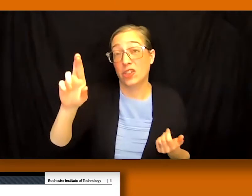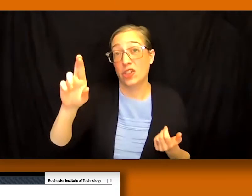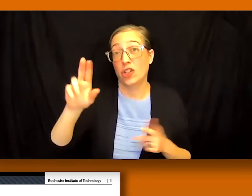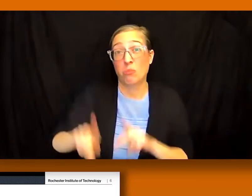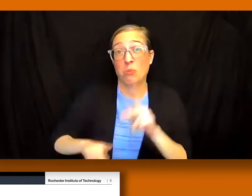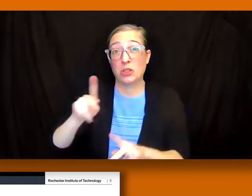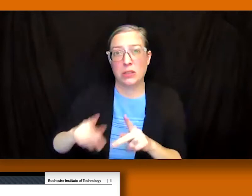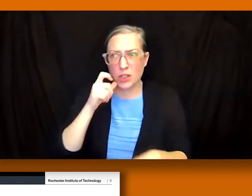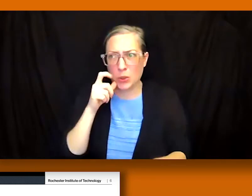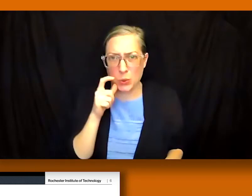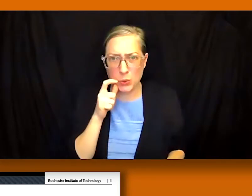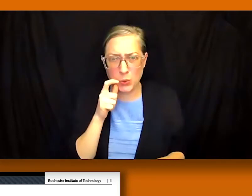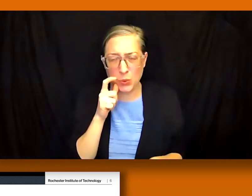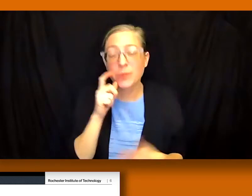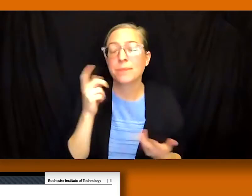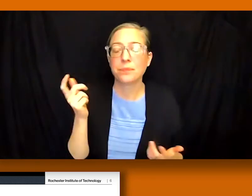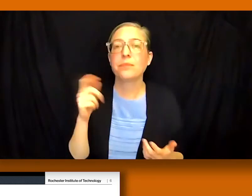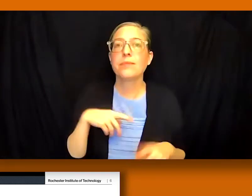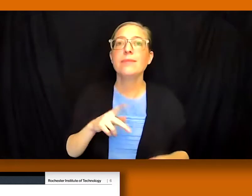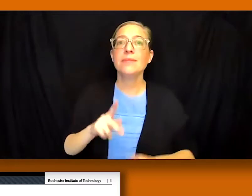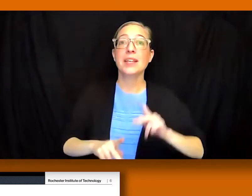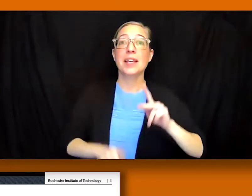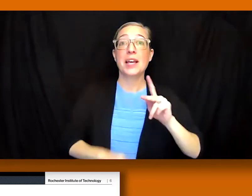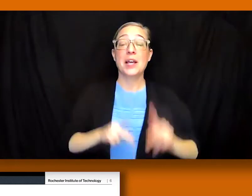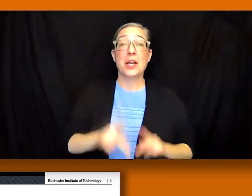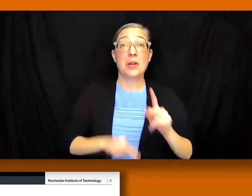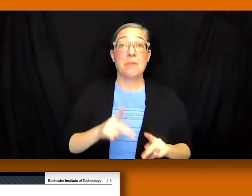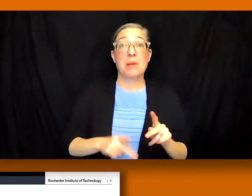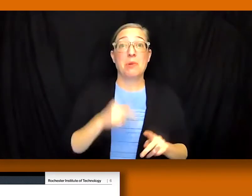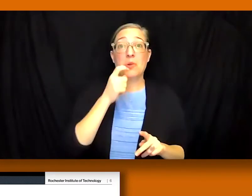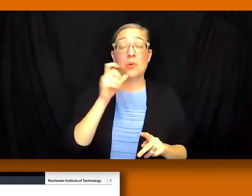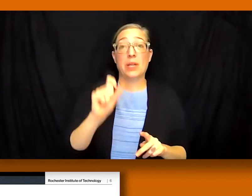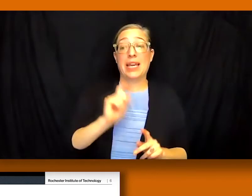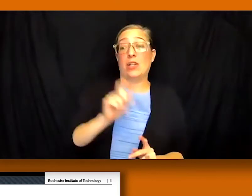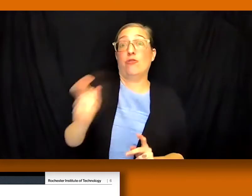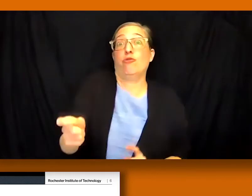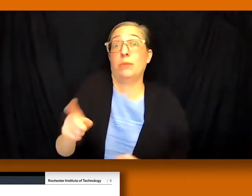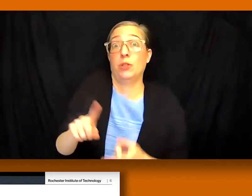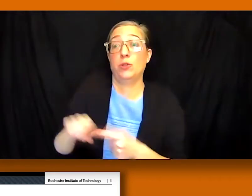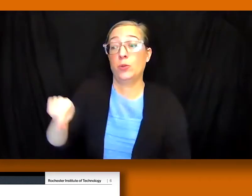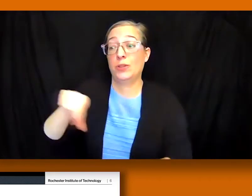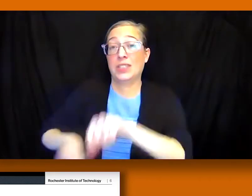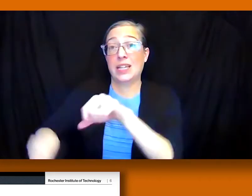who contribute to the scientific development or execution of a project...